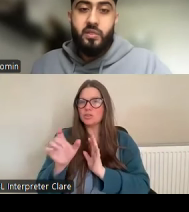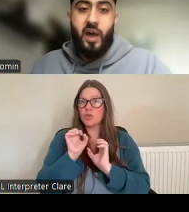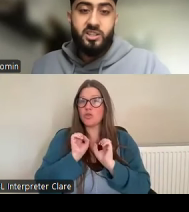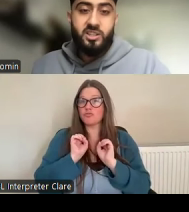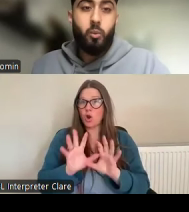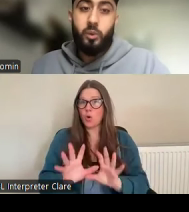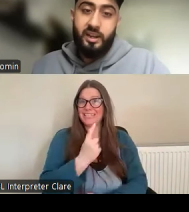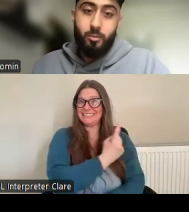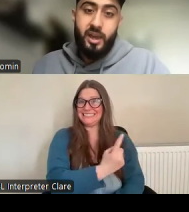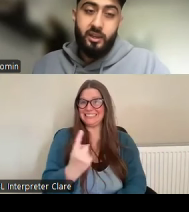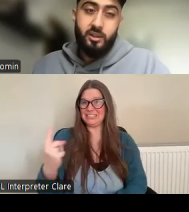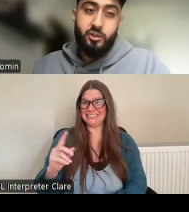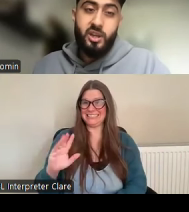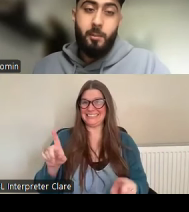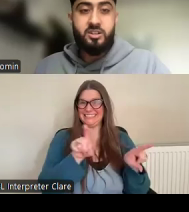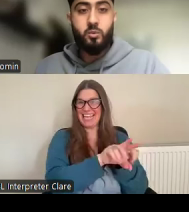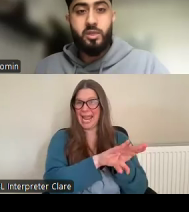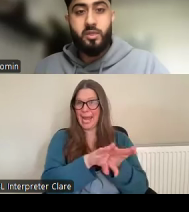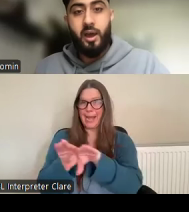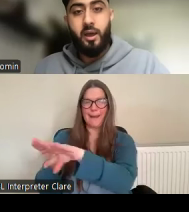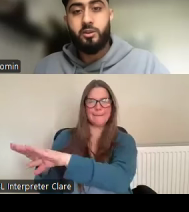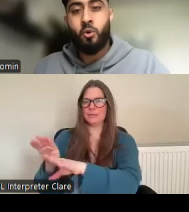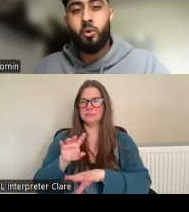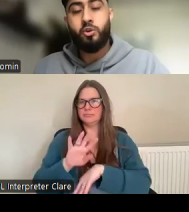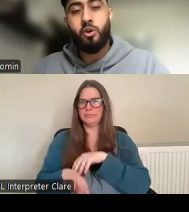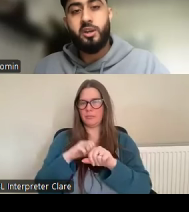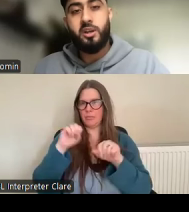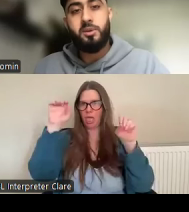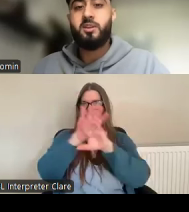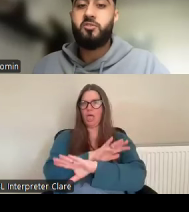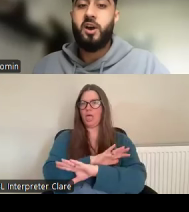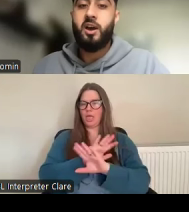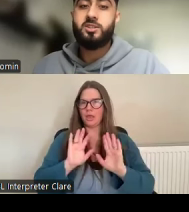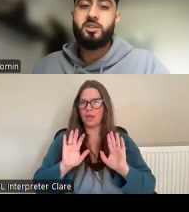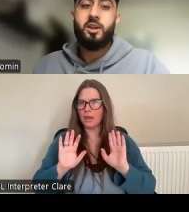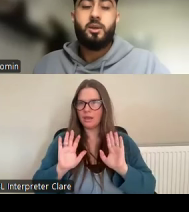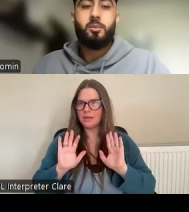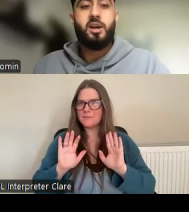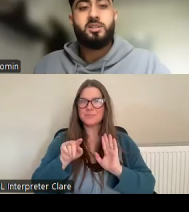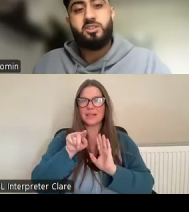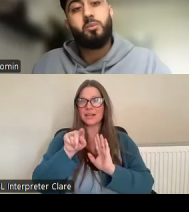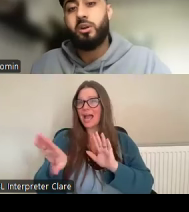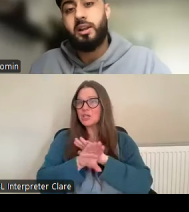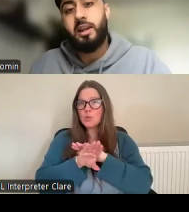That's what we'll end up getting. You can imagine with that, you're not going to be the first person that someone will click